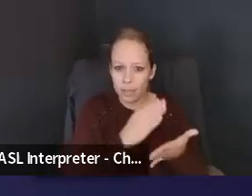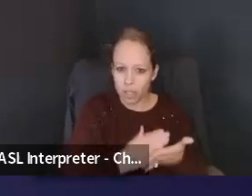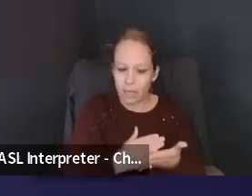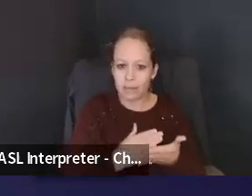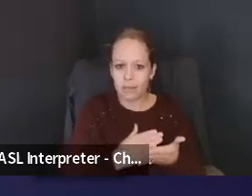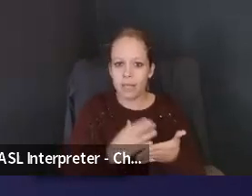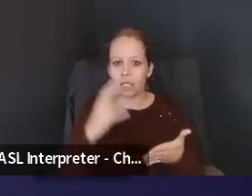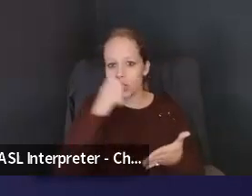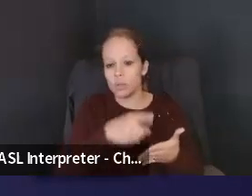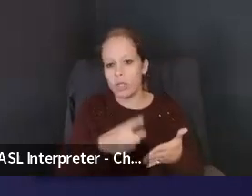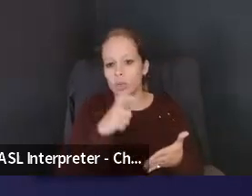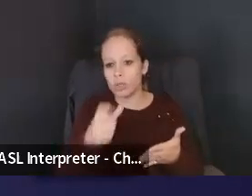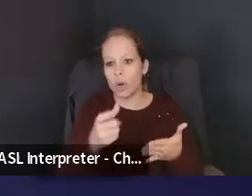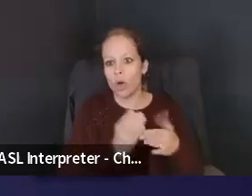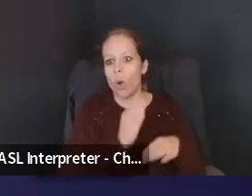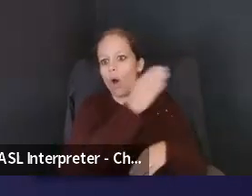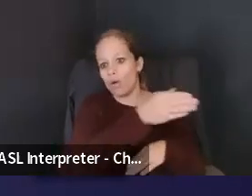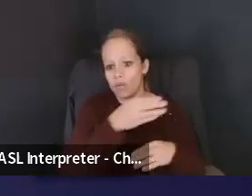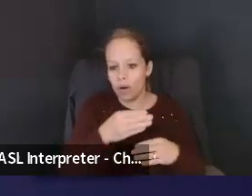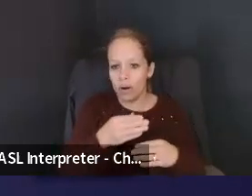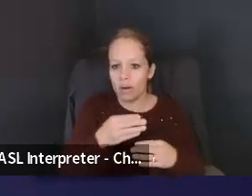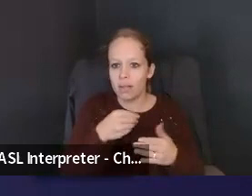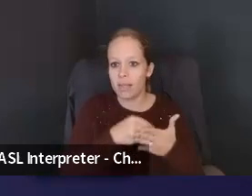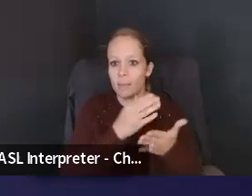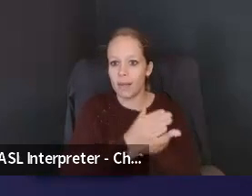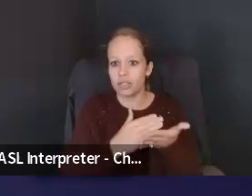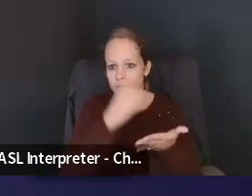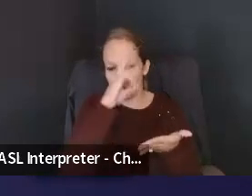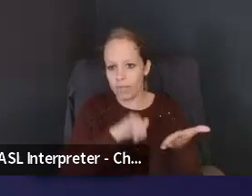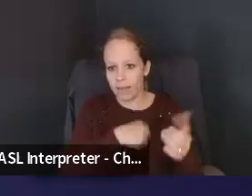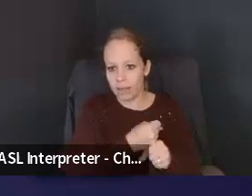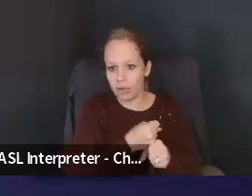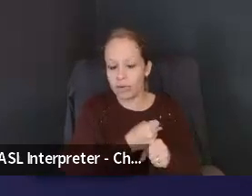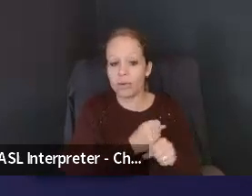the overall budget for that, you know, for that particular year. And also, that those costs are